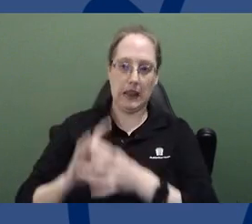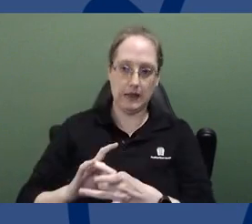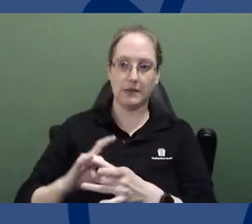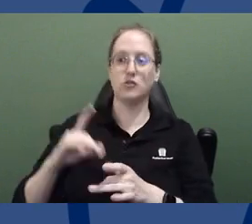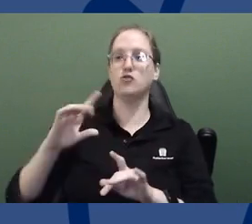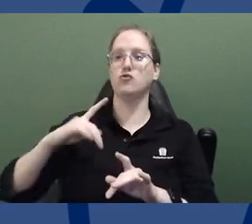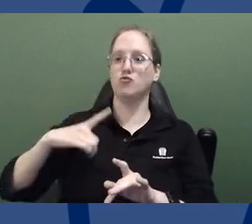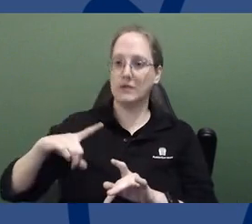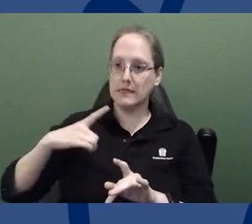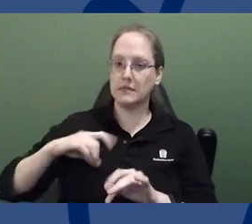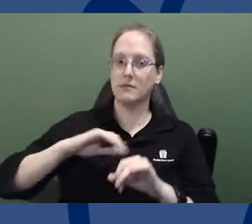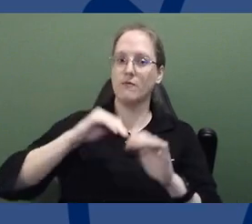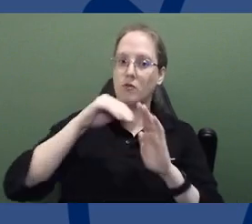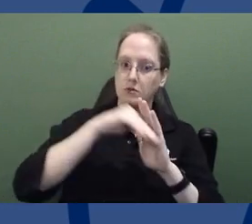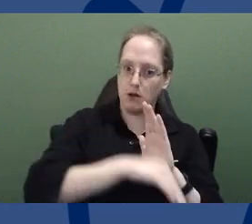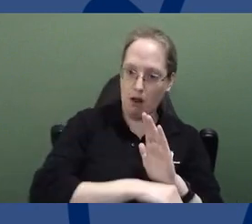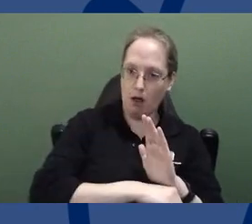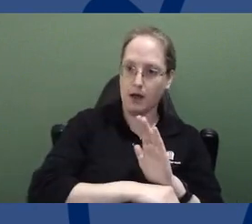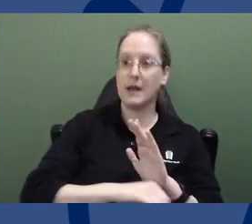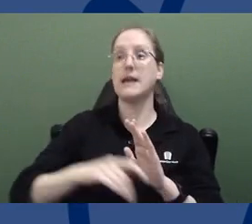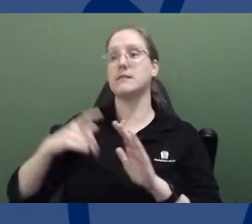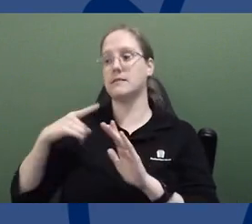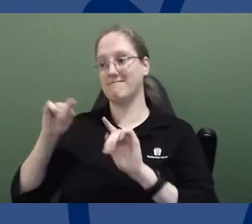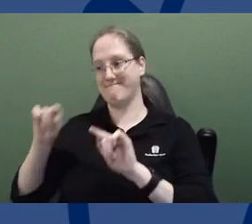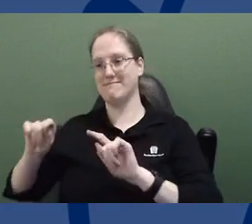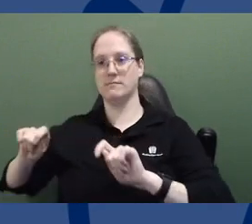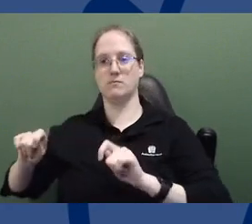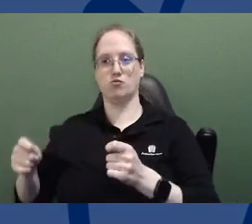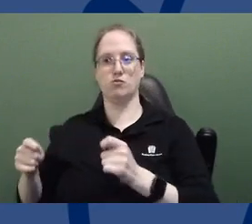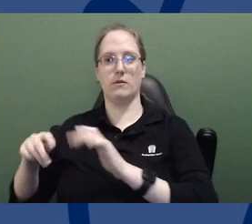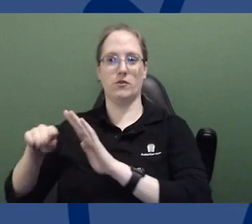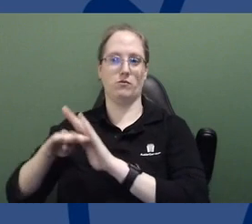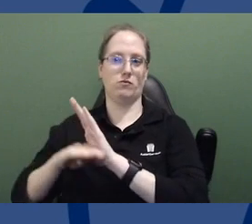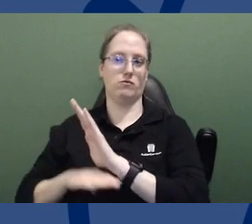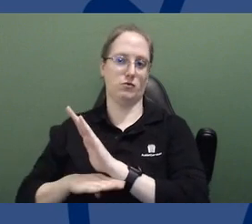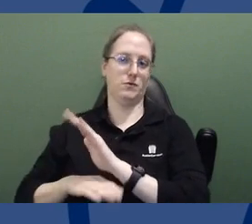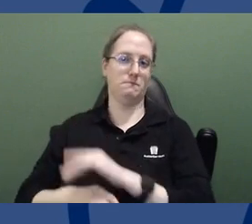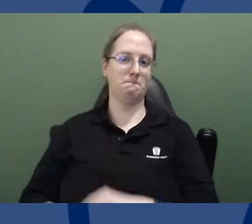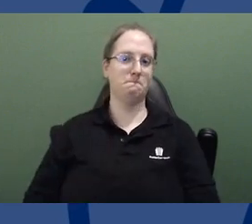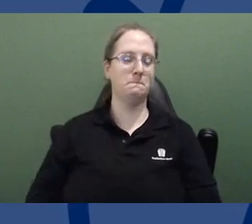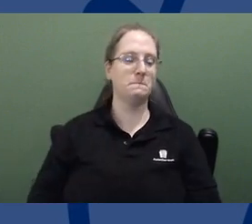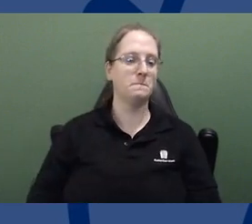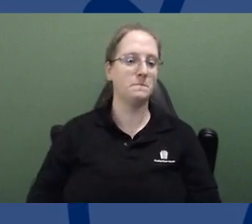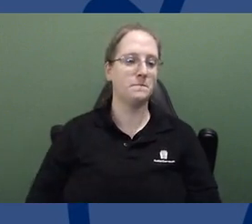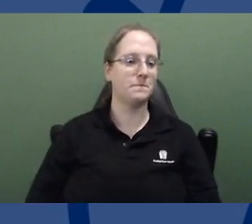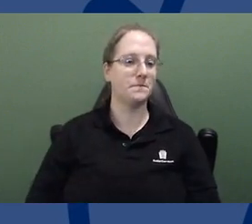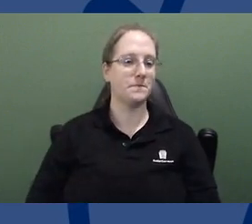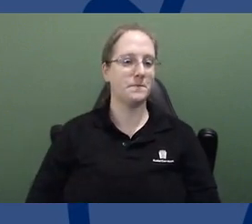revenue and the restrictions in place. And that's really up to the accountant who is